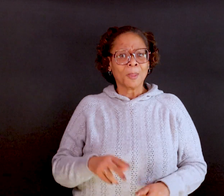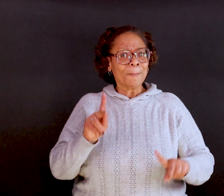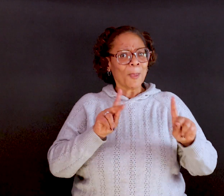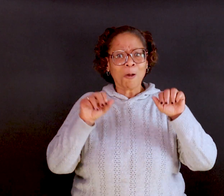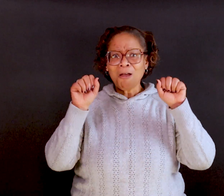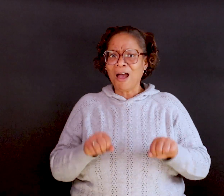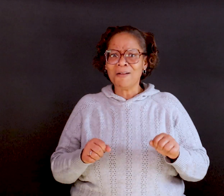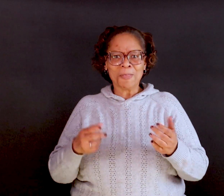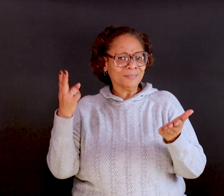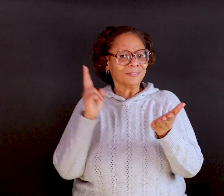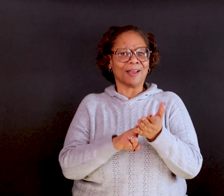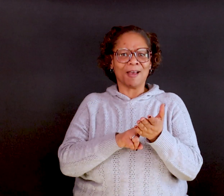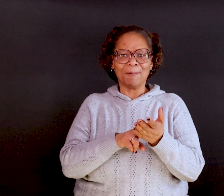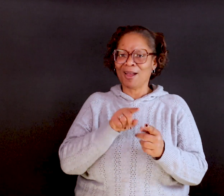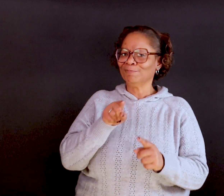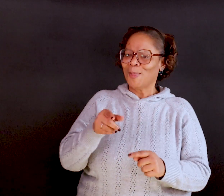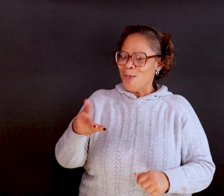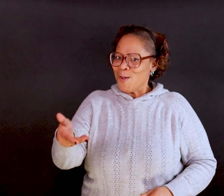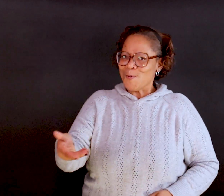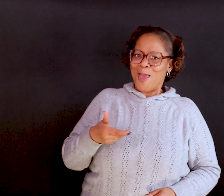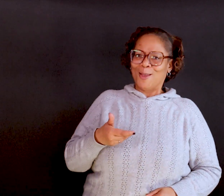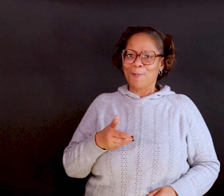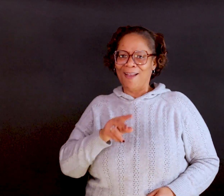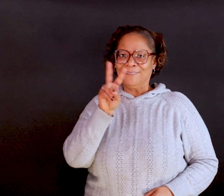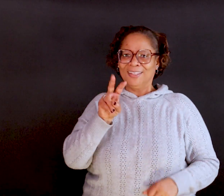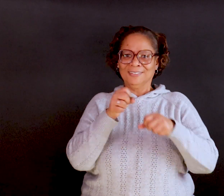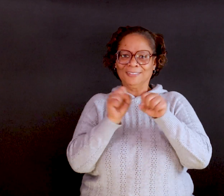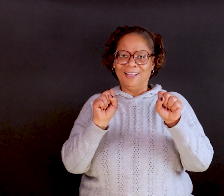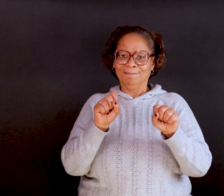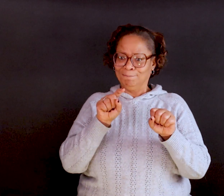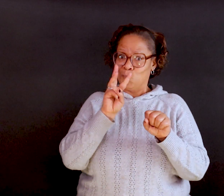People can sign up at welcome to be safe.